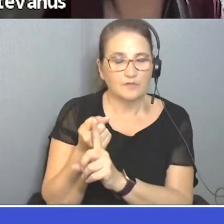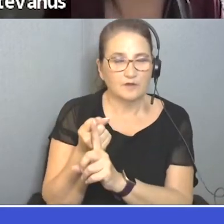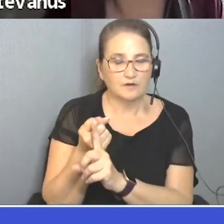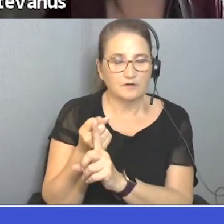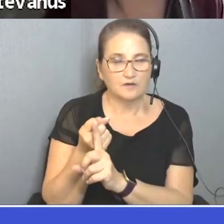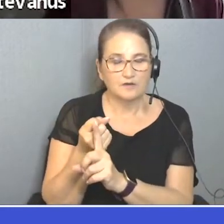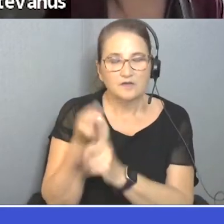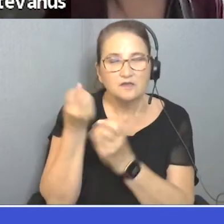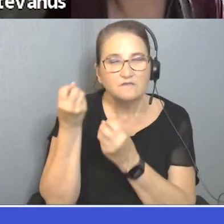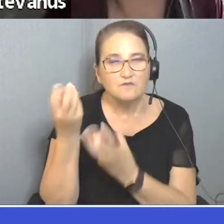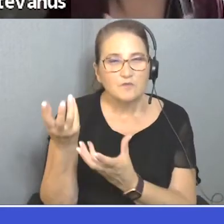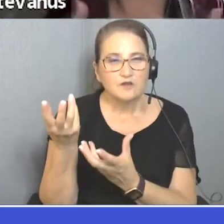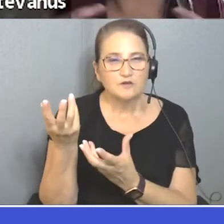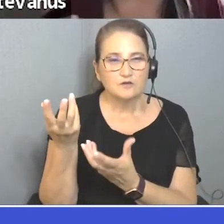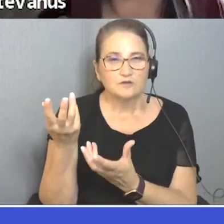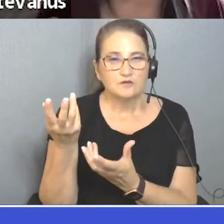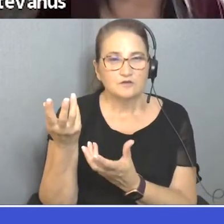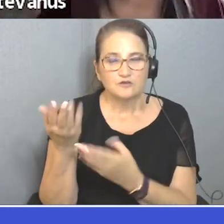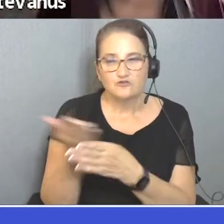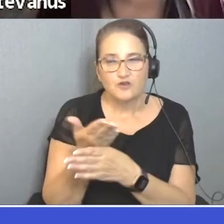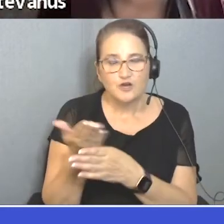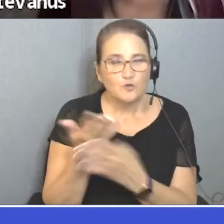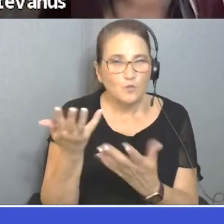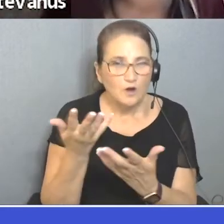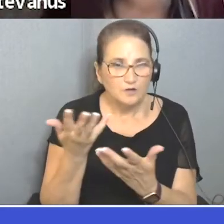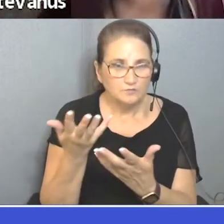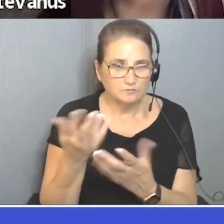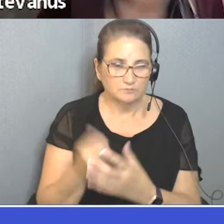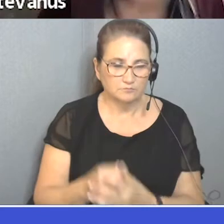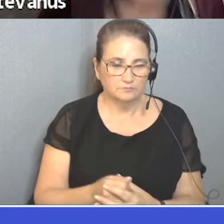change or its impacts? What information might be